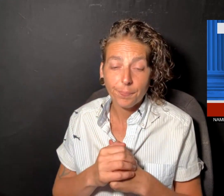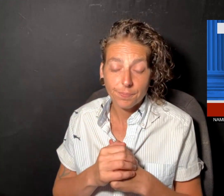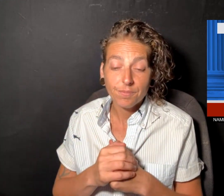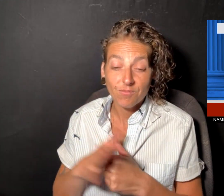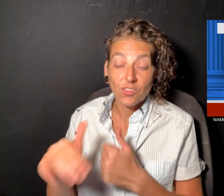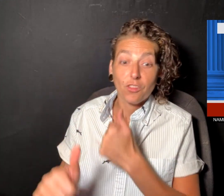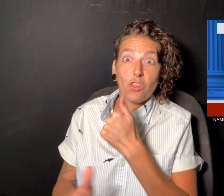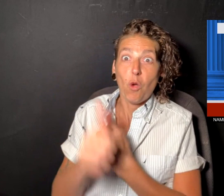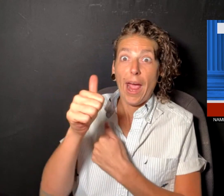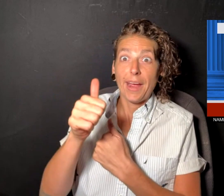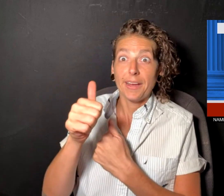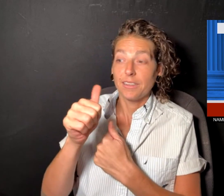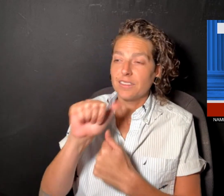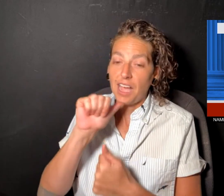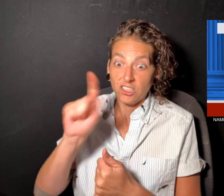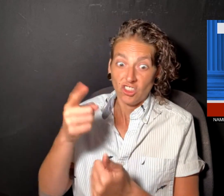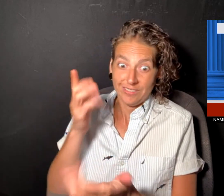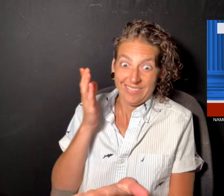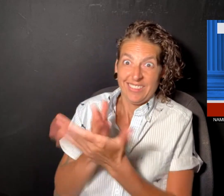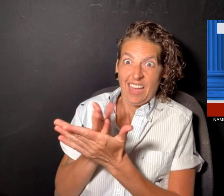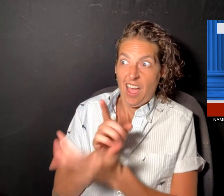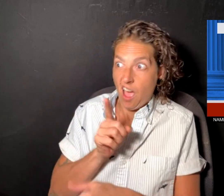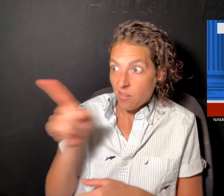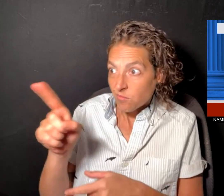But the threats don't just stop. In Fulton County, Georgia,